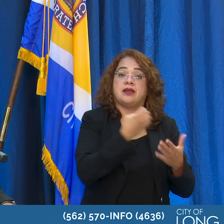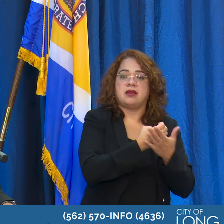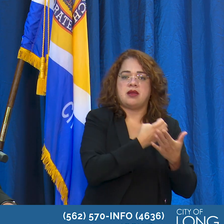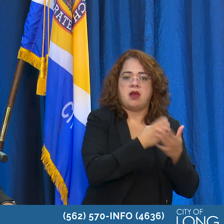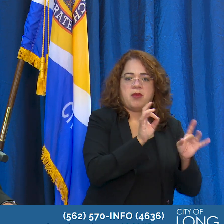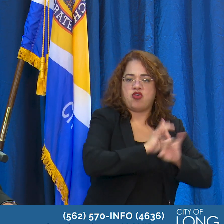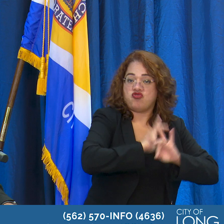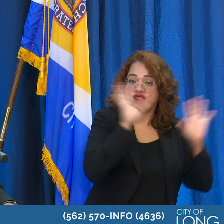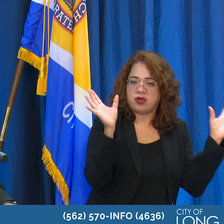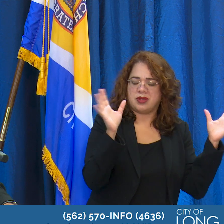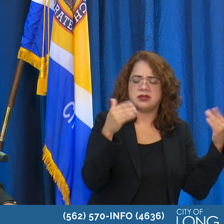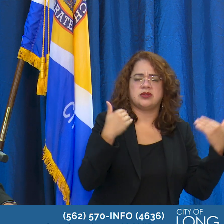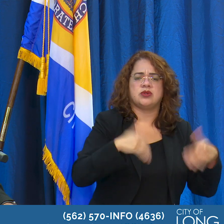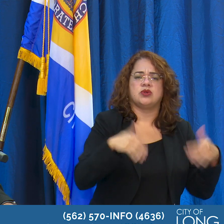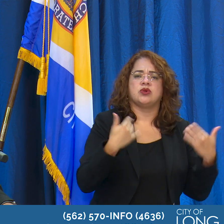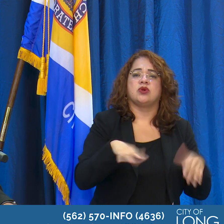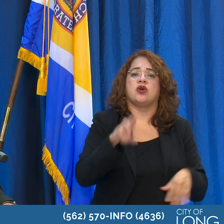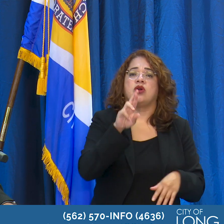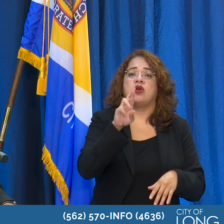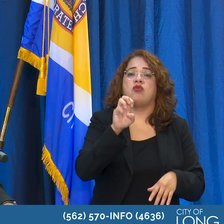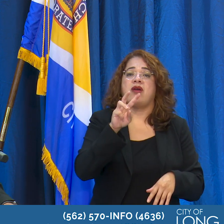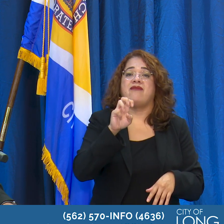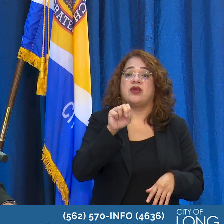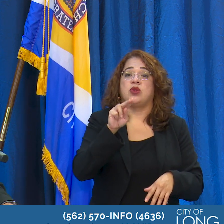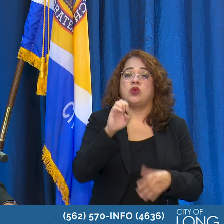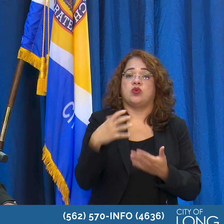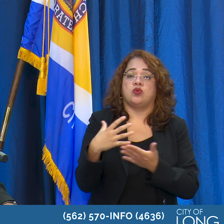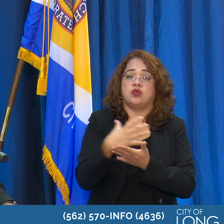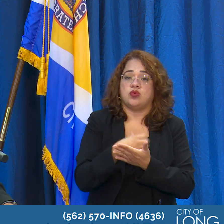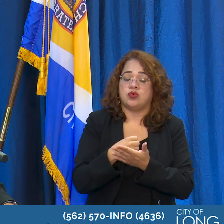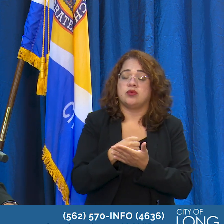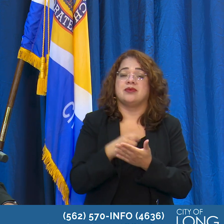we've lost in tax revenue, hotel and tourism revenue,